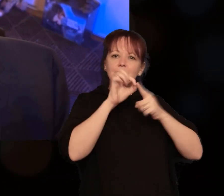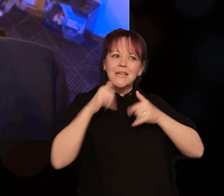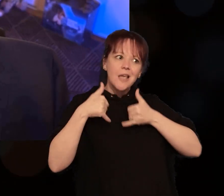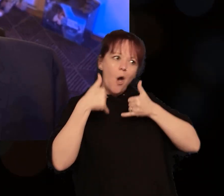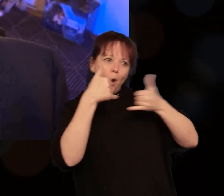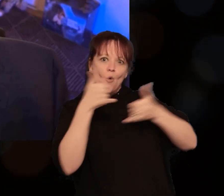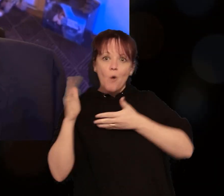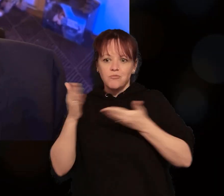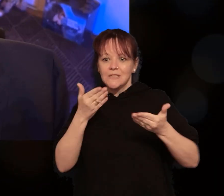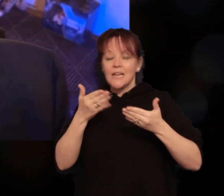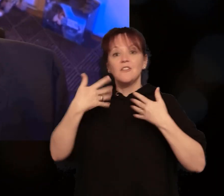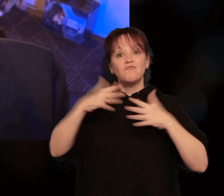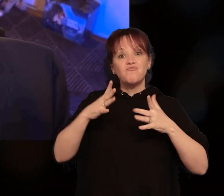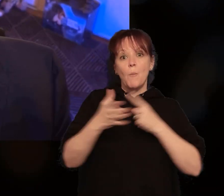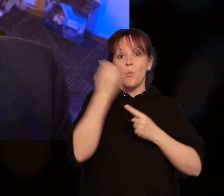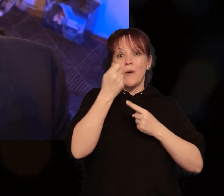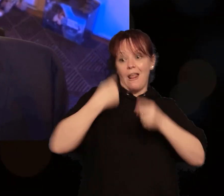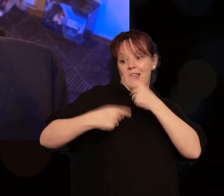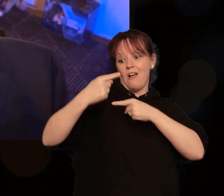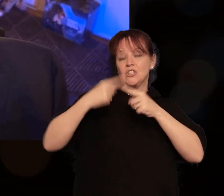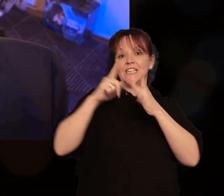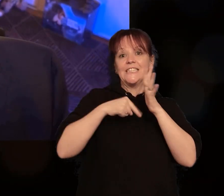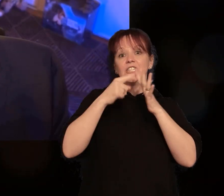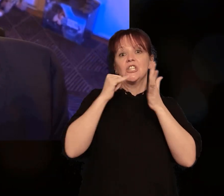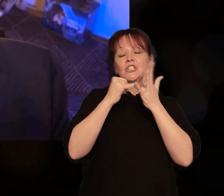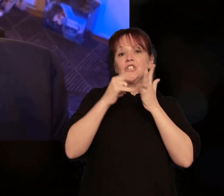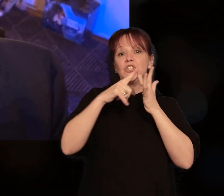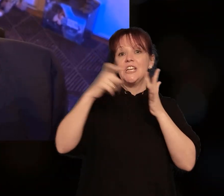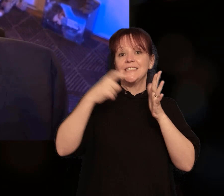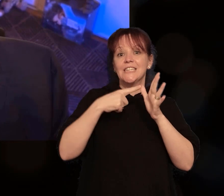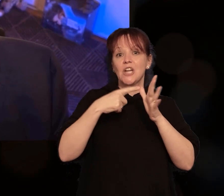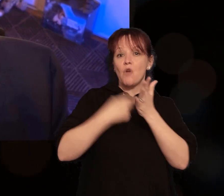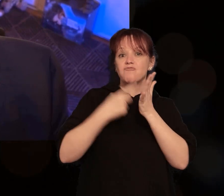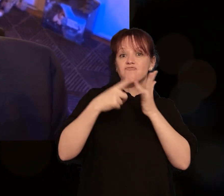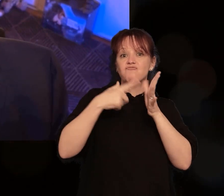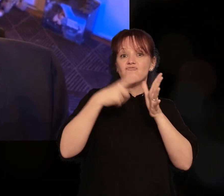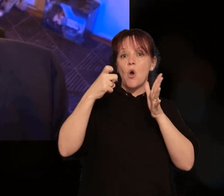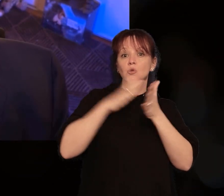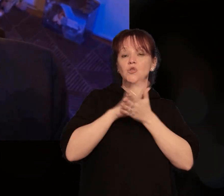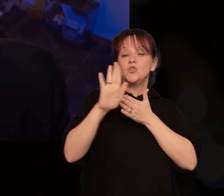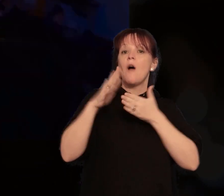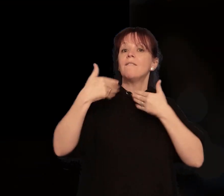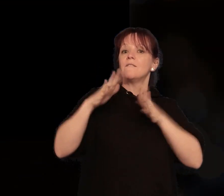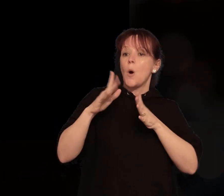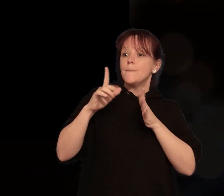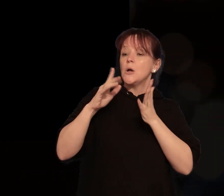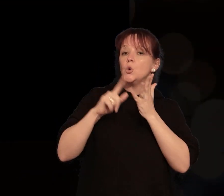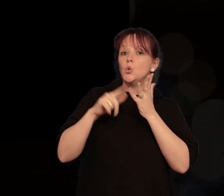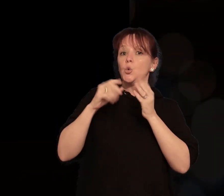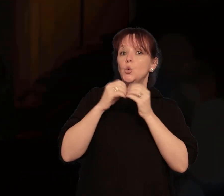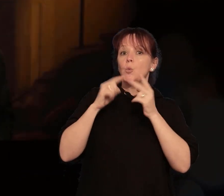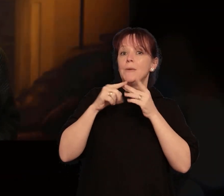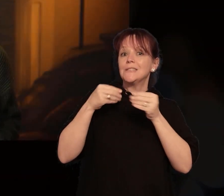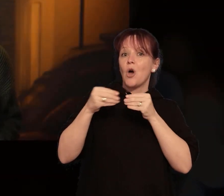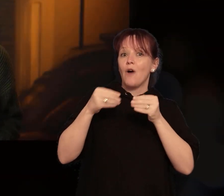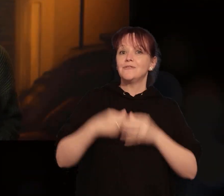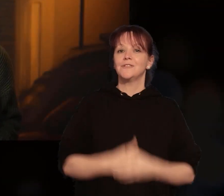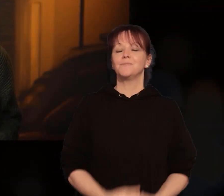presented by last year's winner, Jessica Roache of Ubisoft. Take it Away, Jessica! Thanks, Steve.